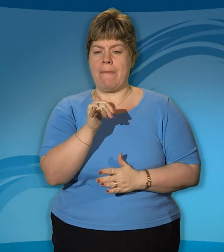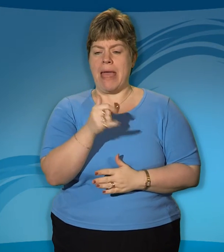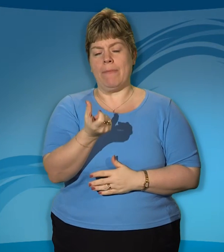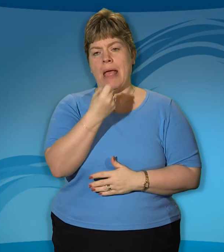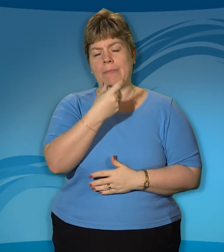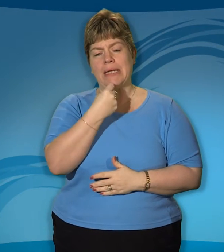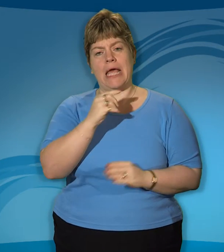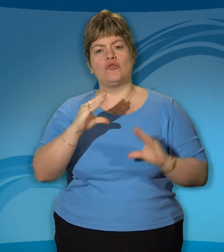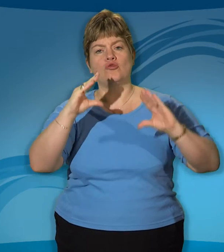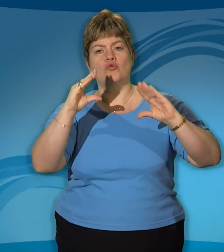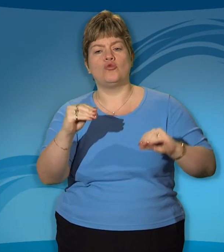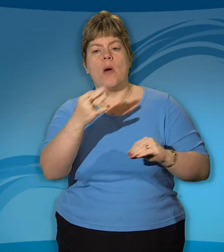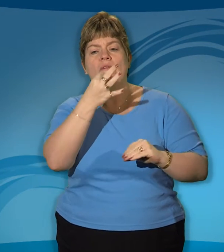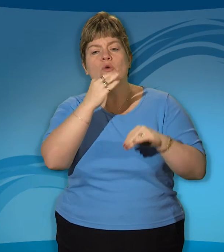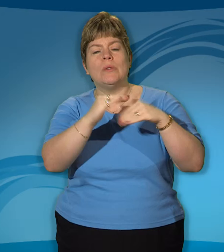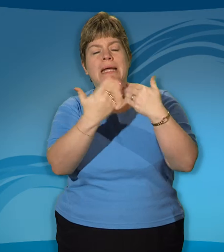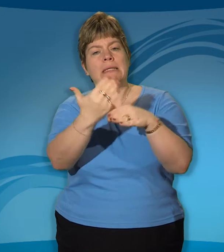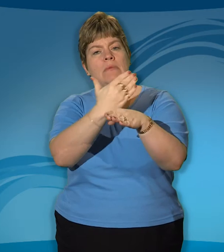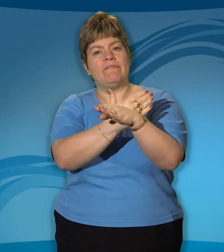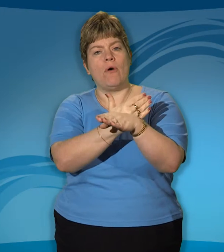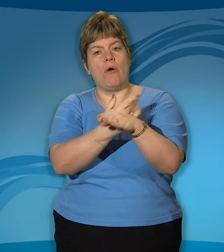to stop this for a few days.